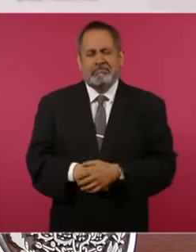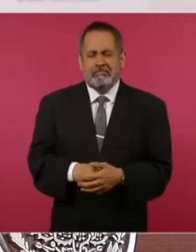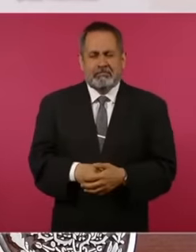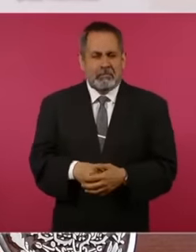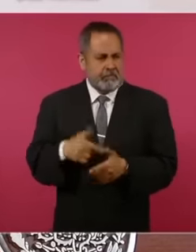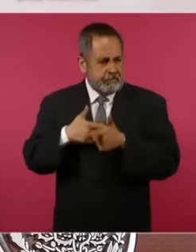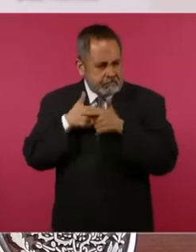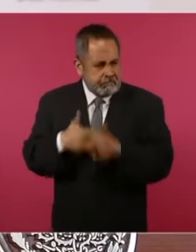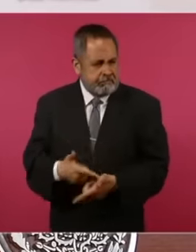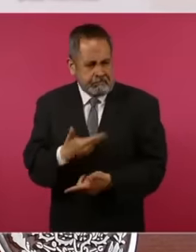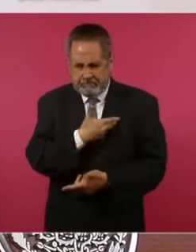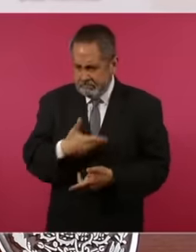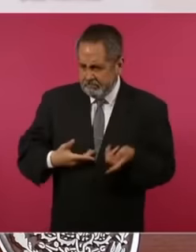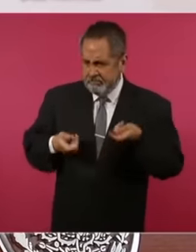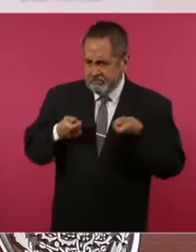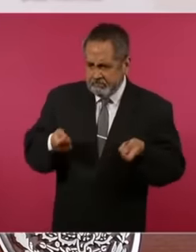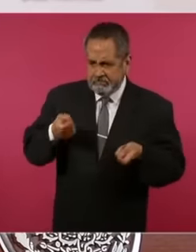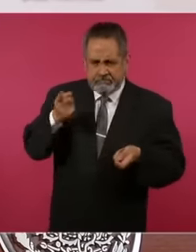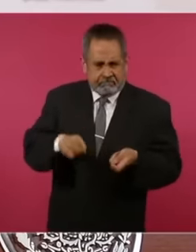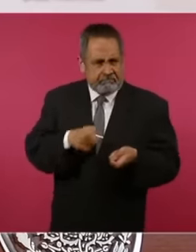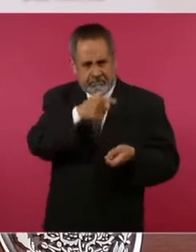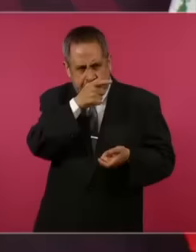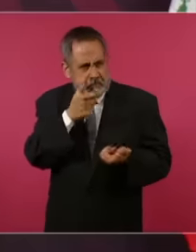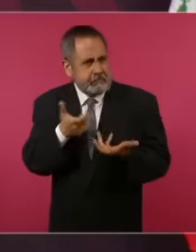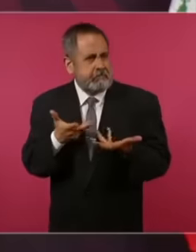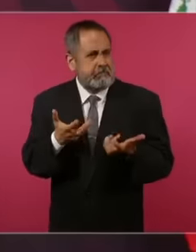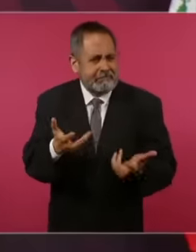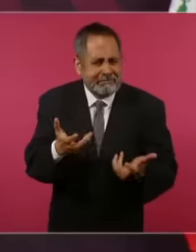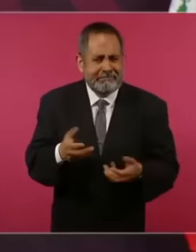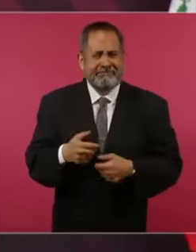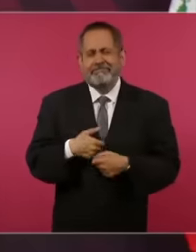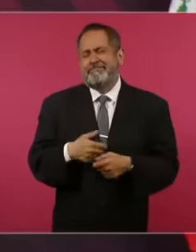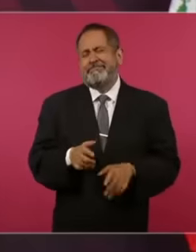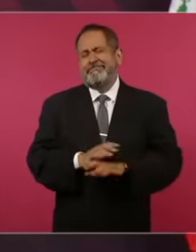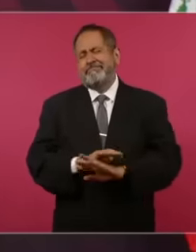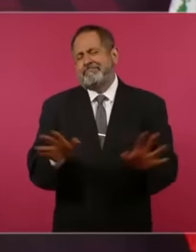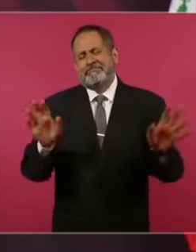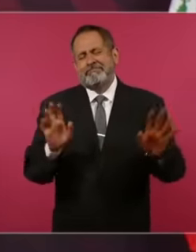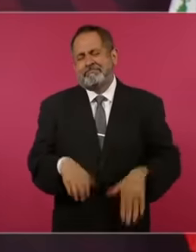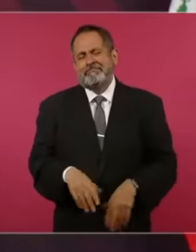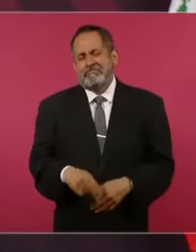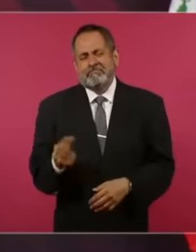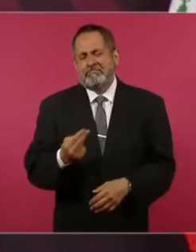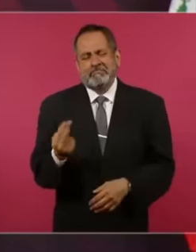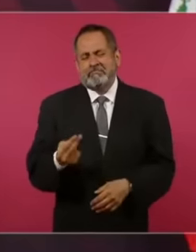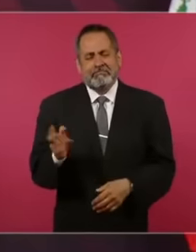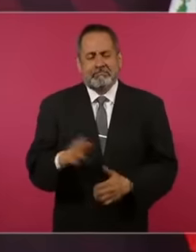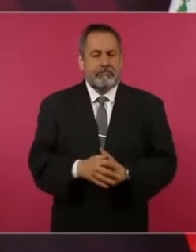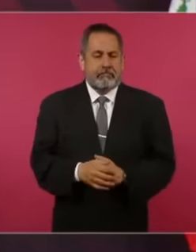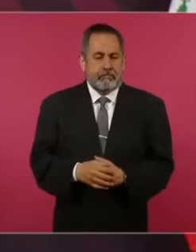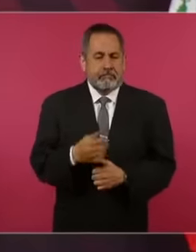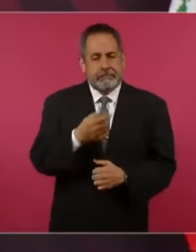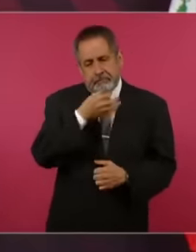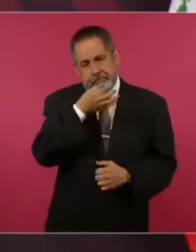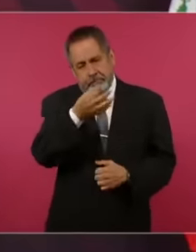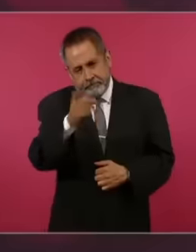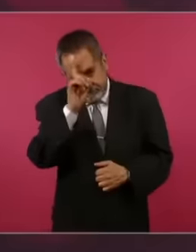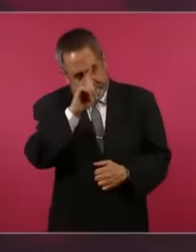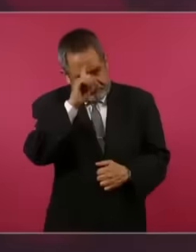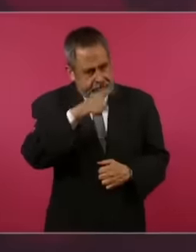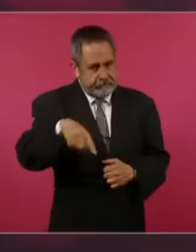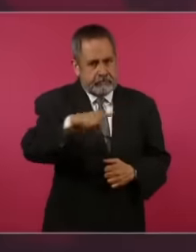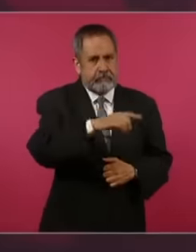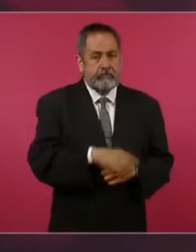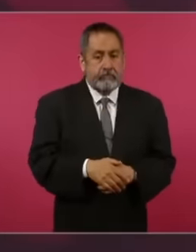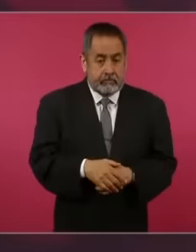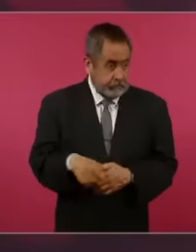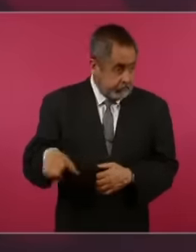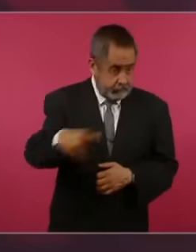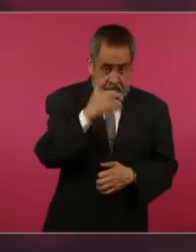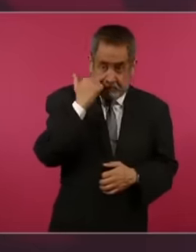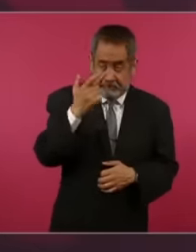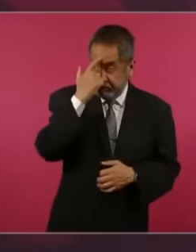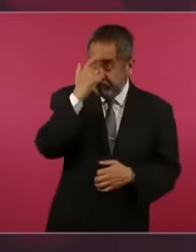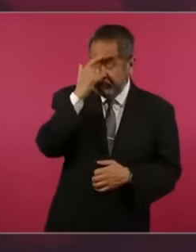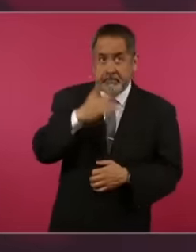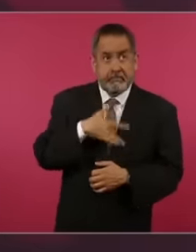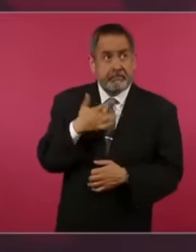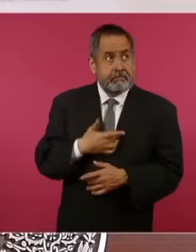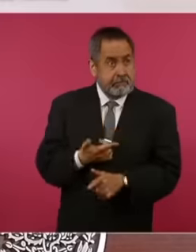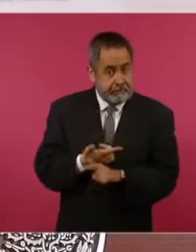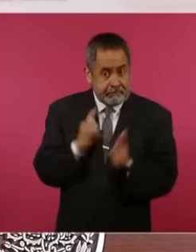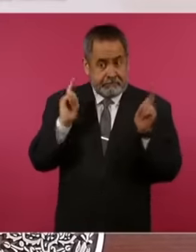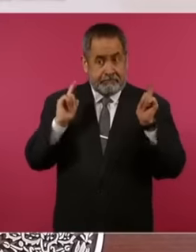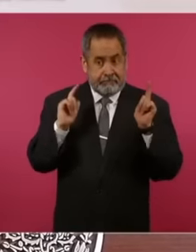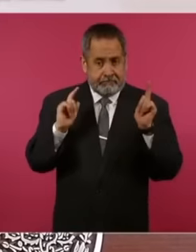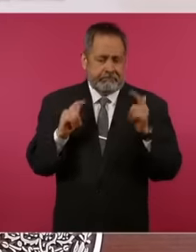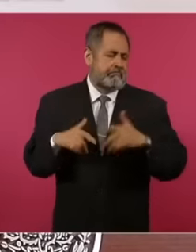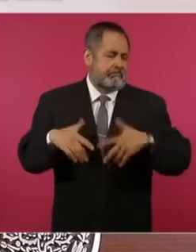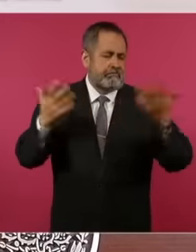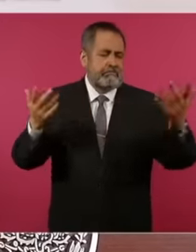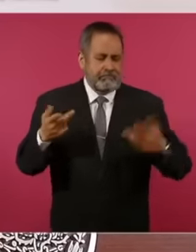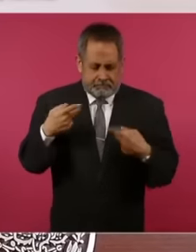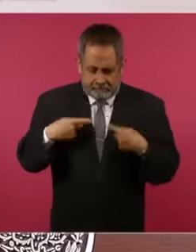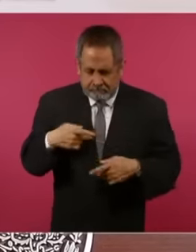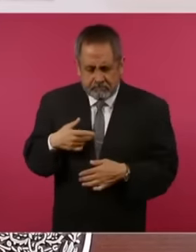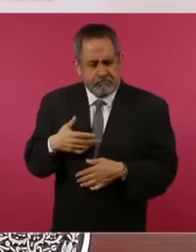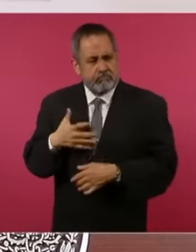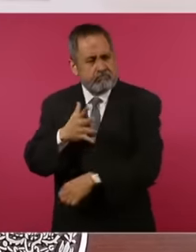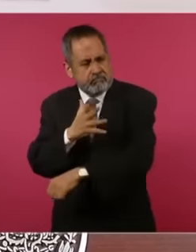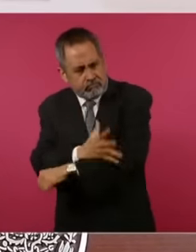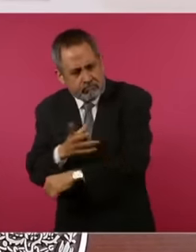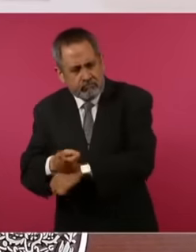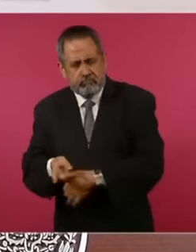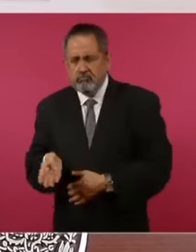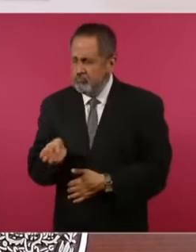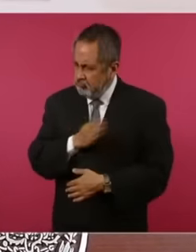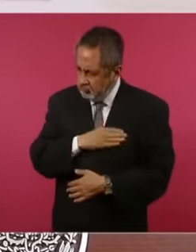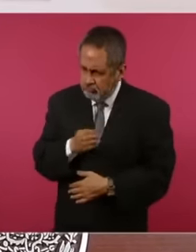money and that would be my recommendation to be free. We have to be good,